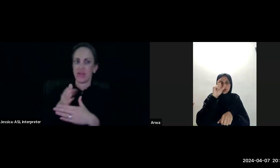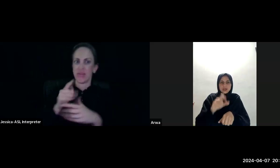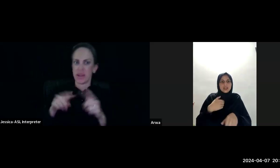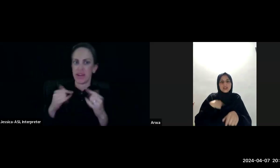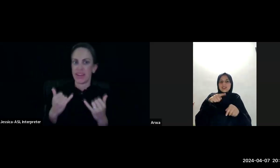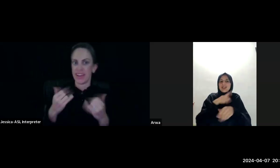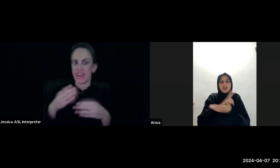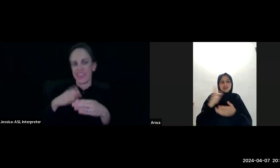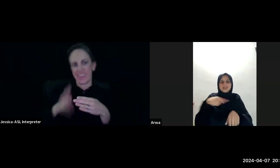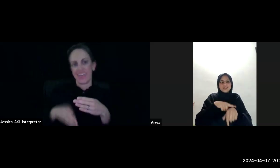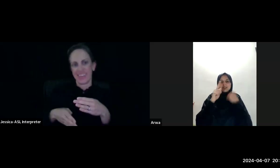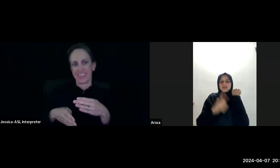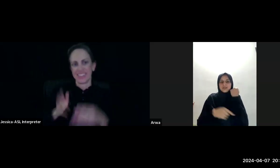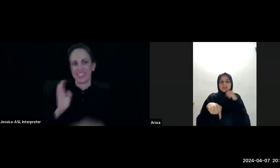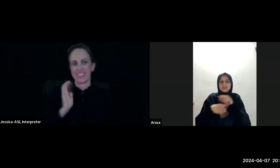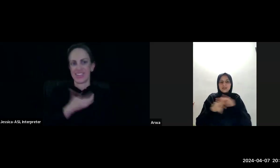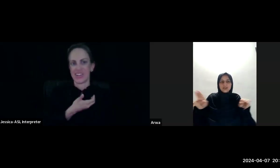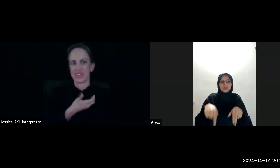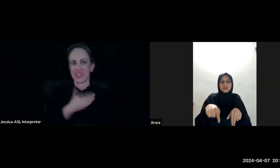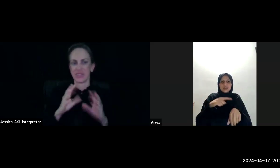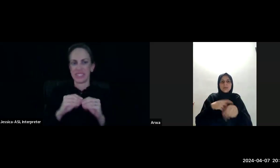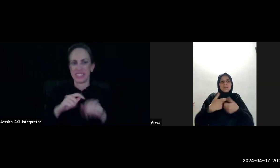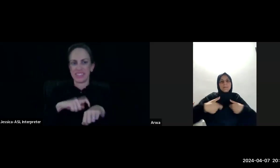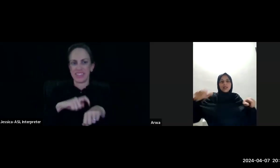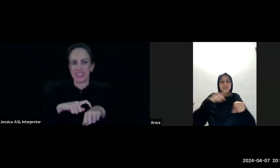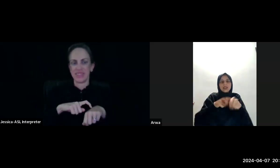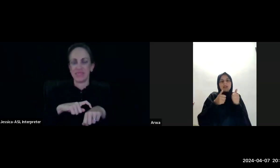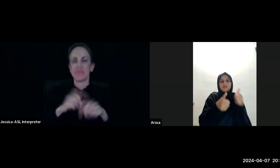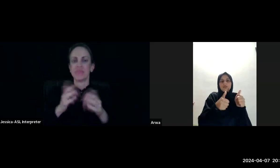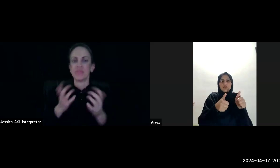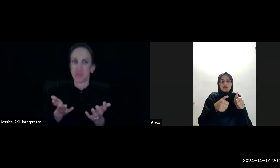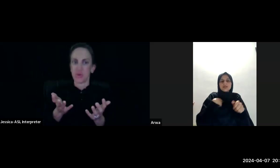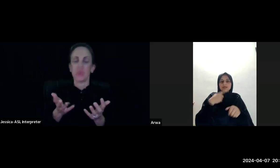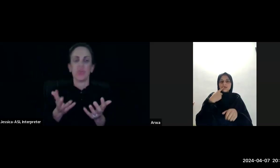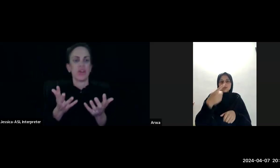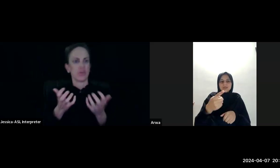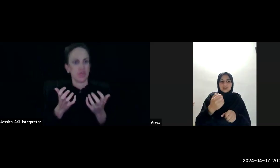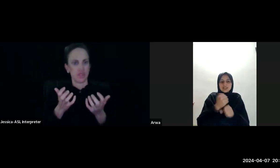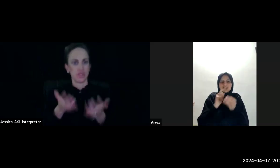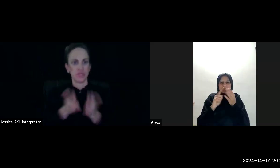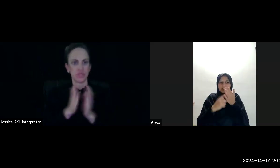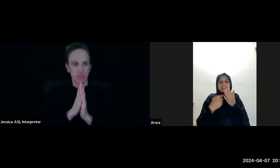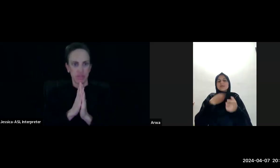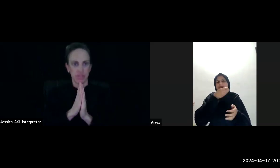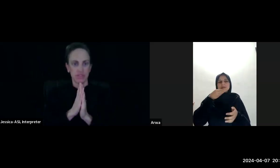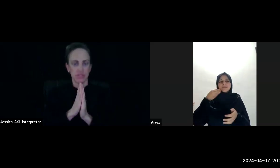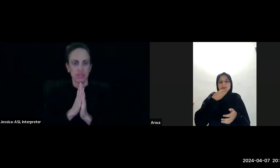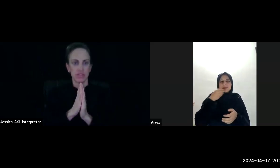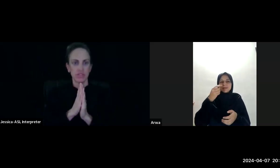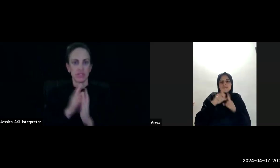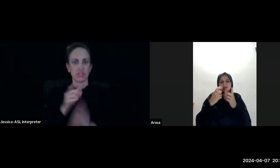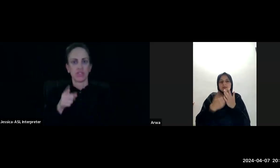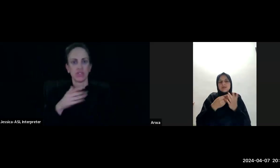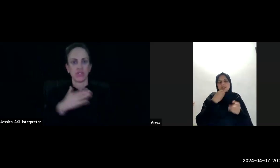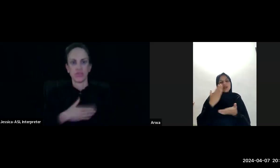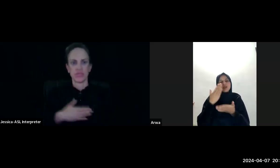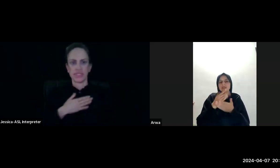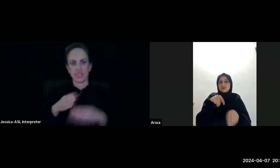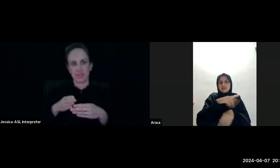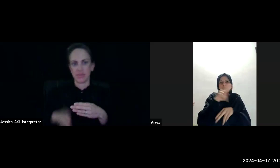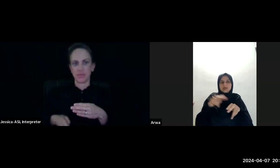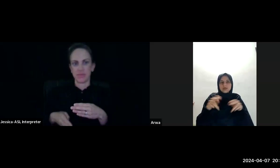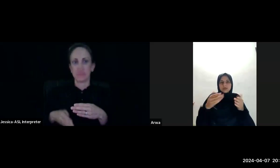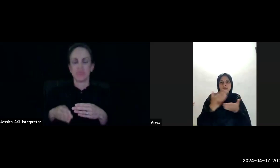of our uh meeting time so I would like to request you to wrap it up if possible in in a minute or so .